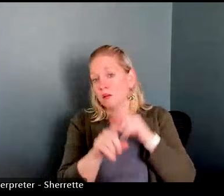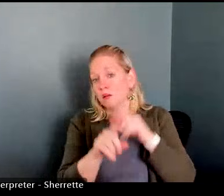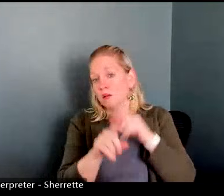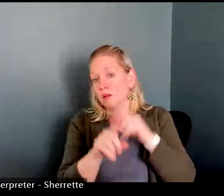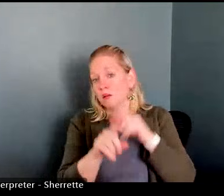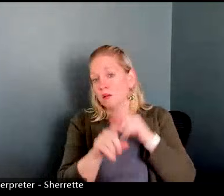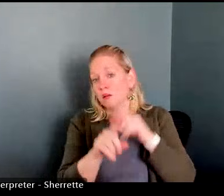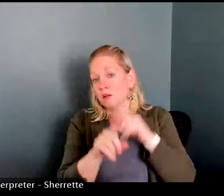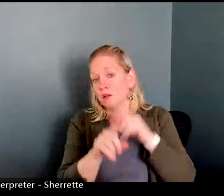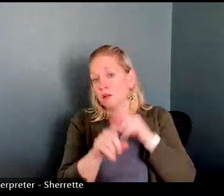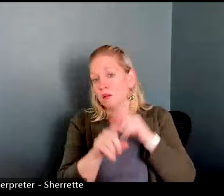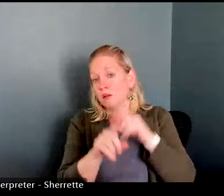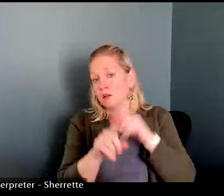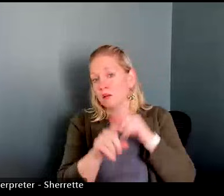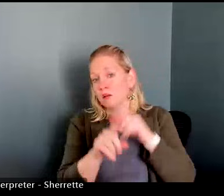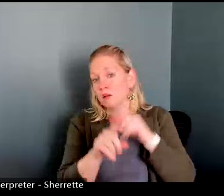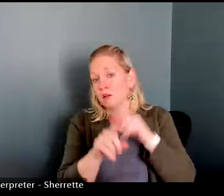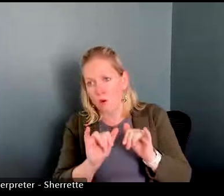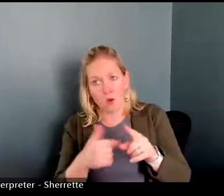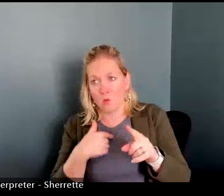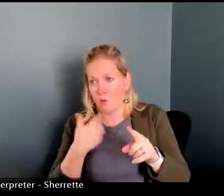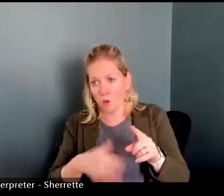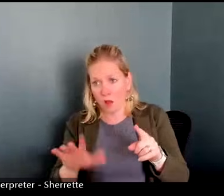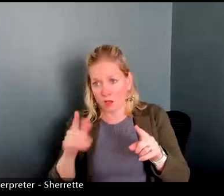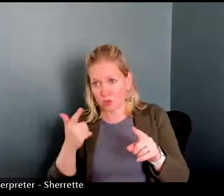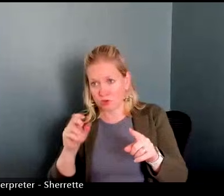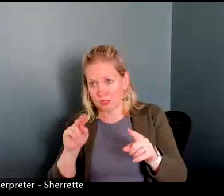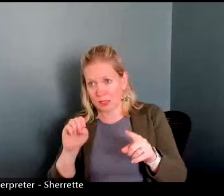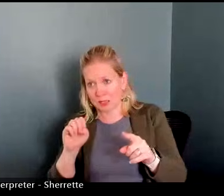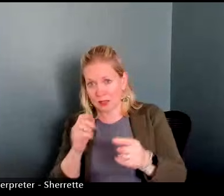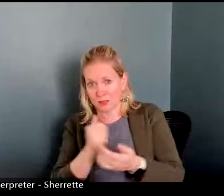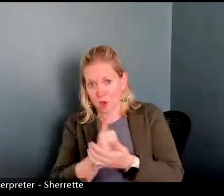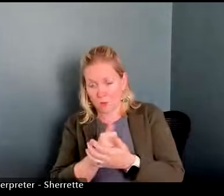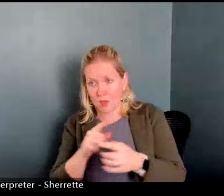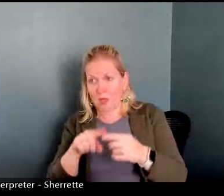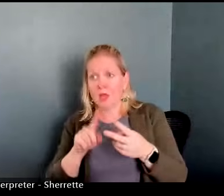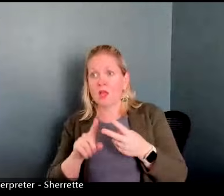gene therapy or if you don't want transplantation, we have three other drugs we can offer you."